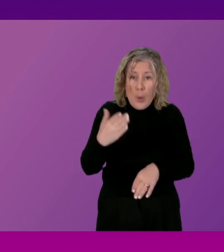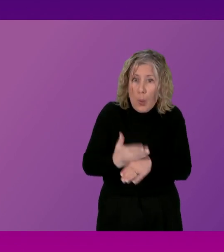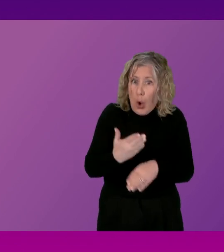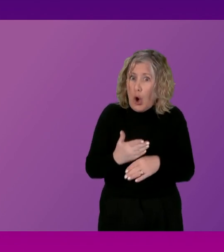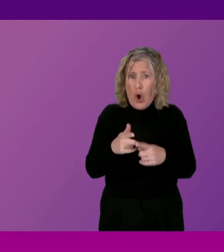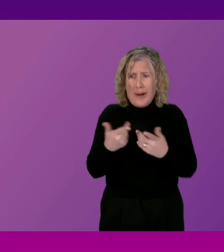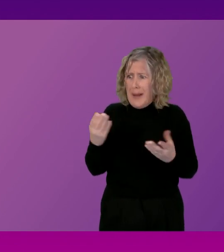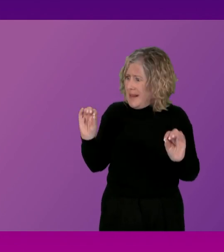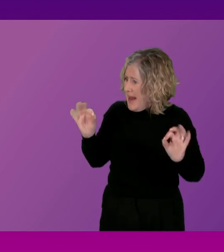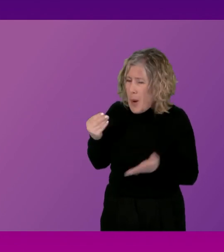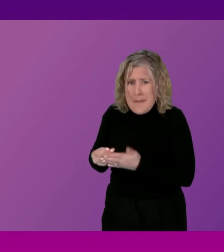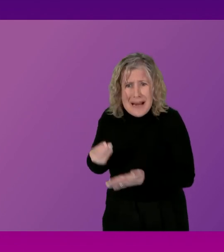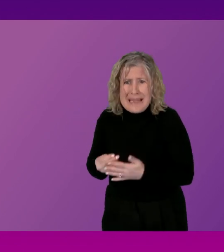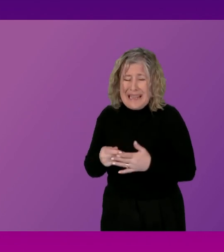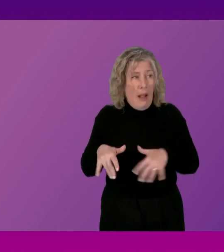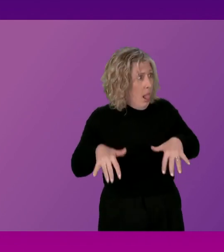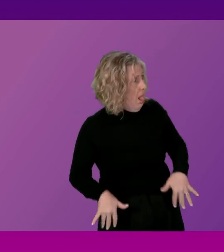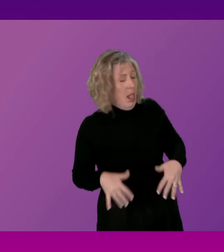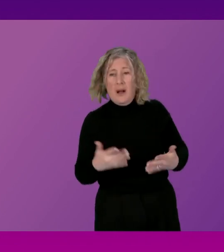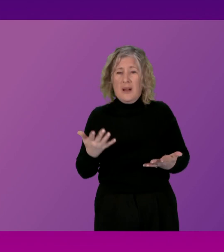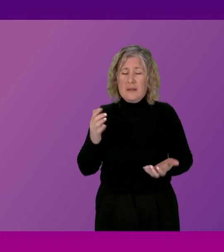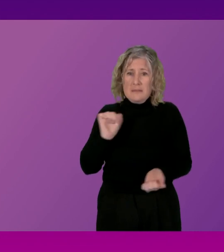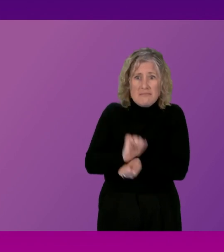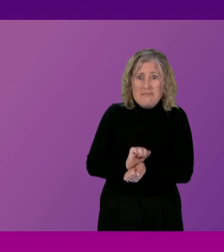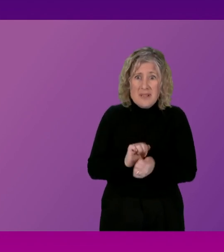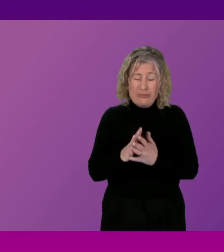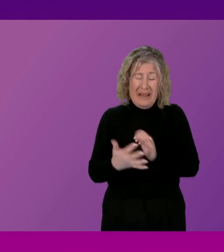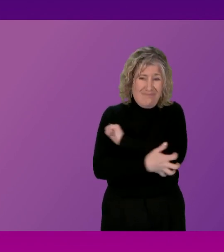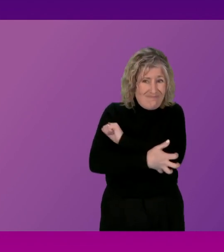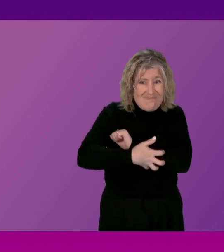point of destitution—in fact, many of them are in destitution.